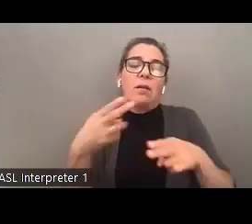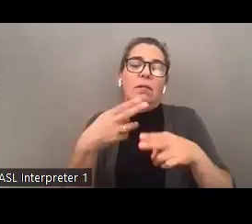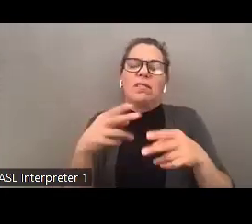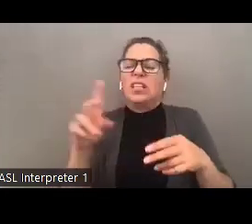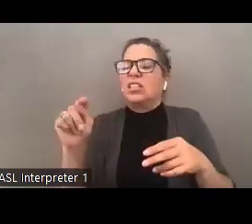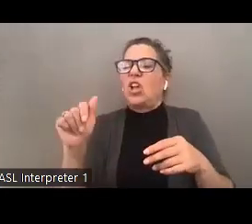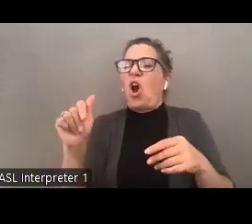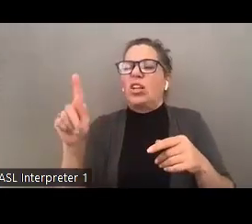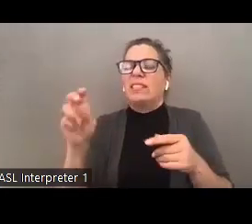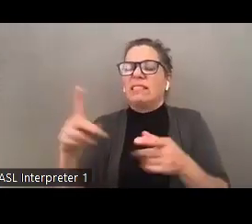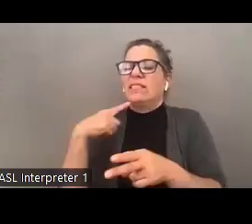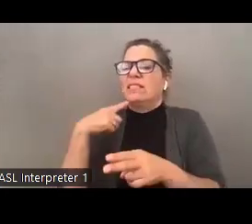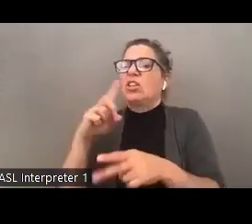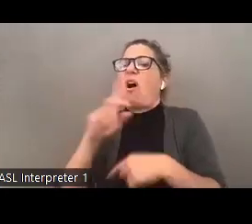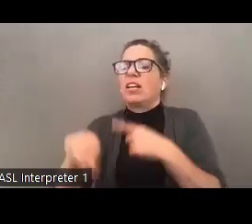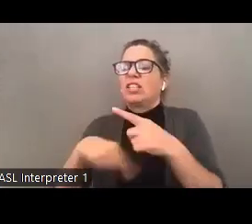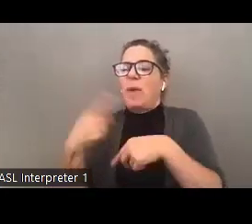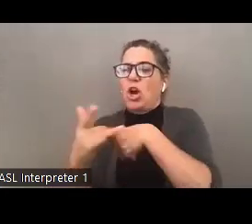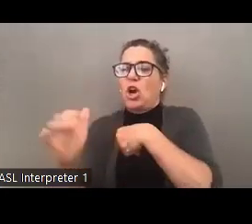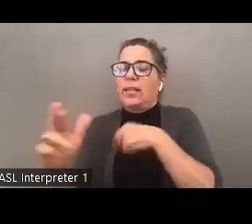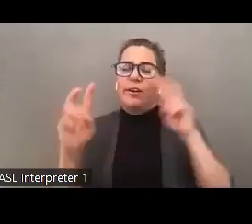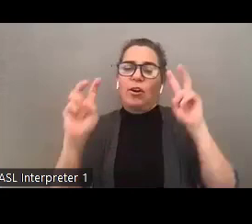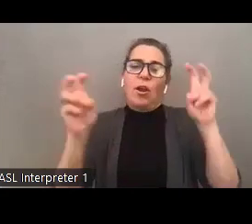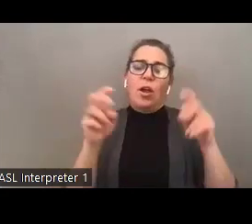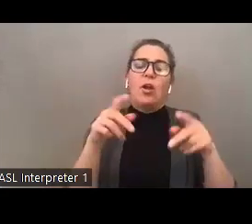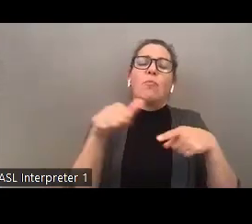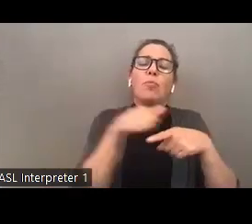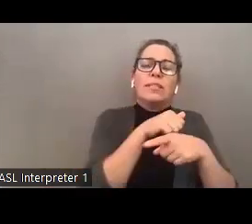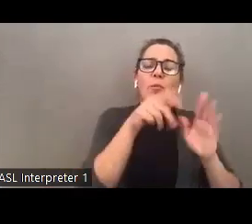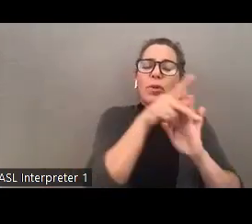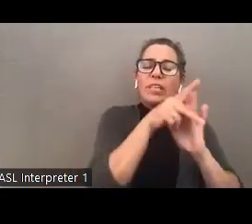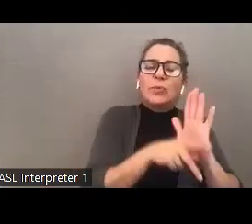certain principles and best practices related to honoring informed consent.